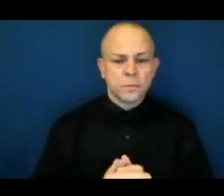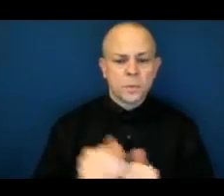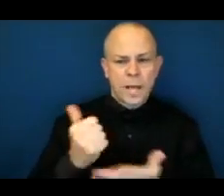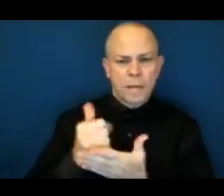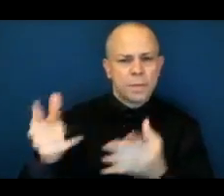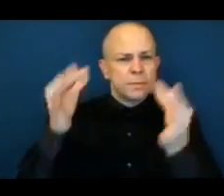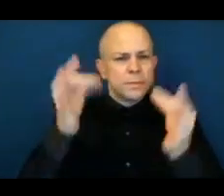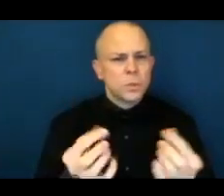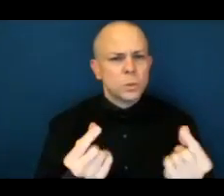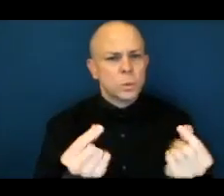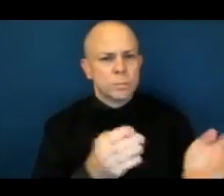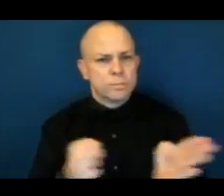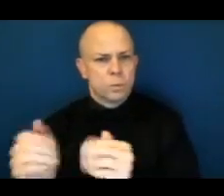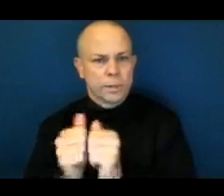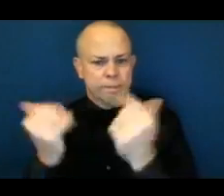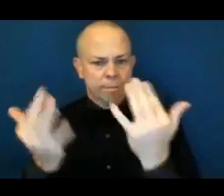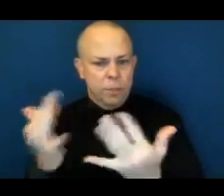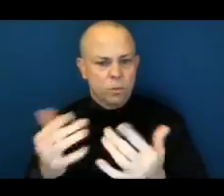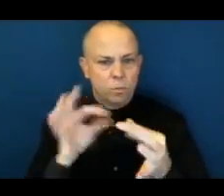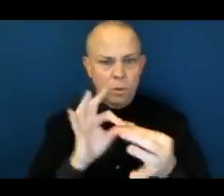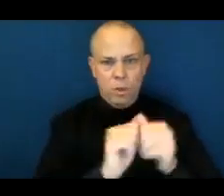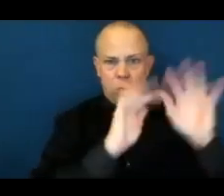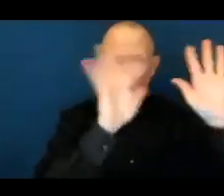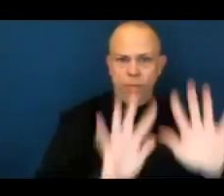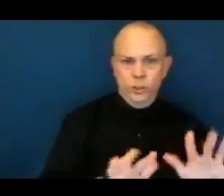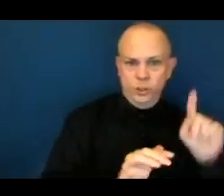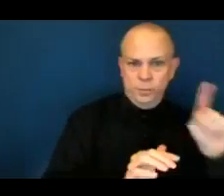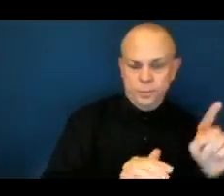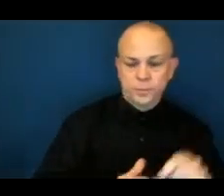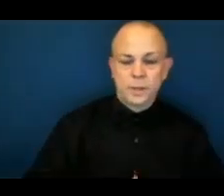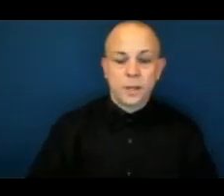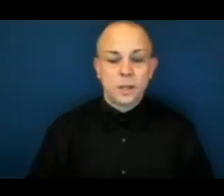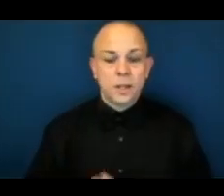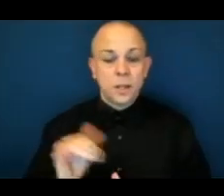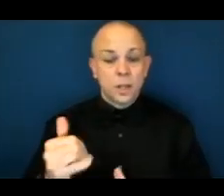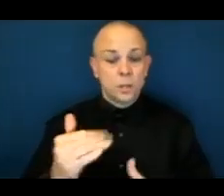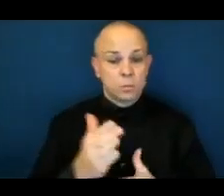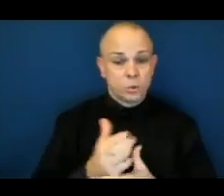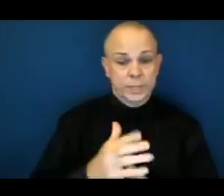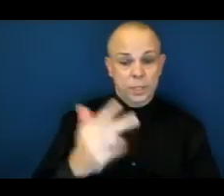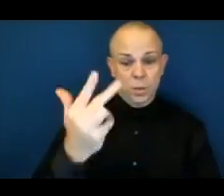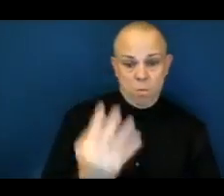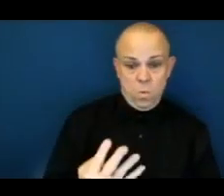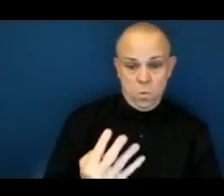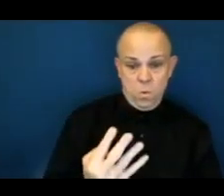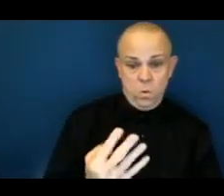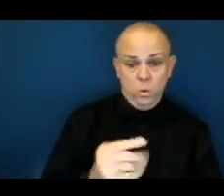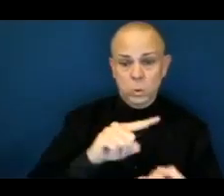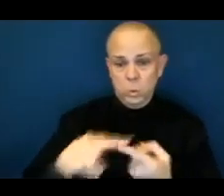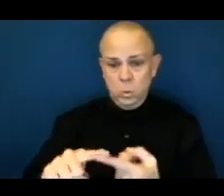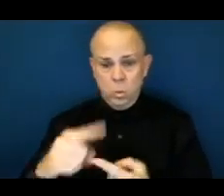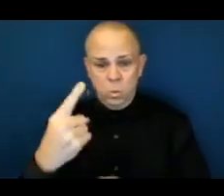anywhere between a quarter of, sorry, three quarters of an inch to over one and a half inches of rain since yesterday afternoon